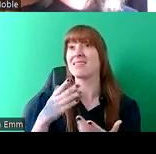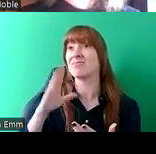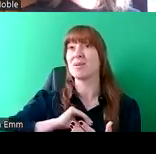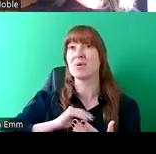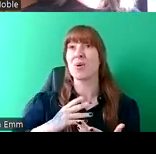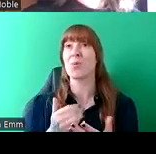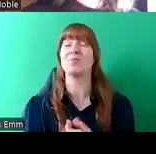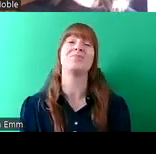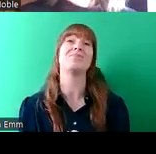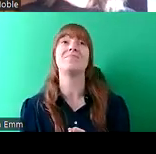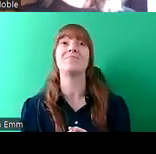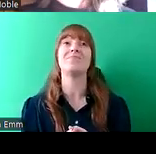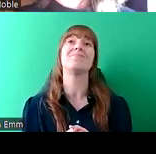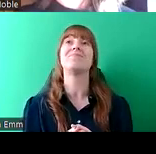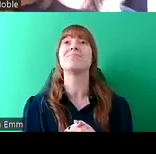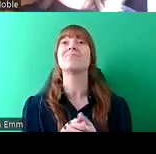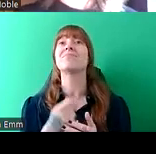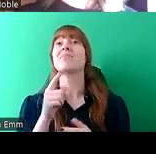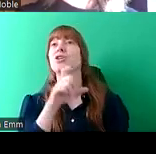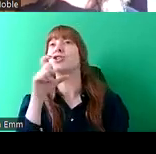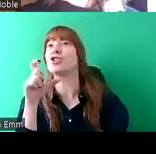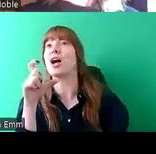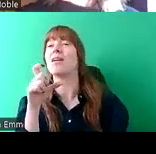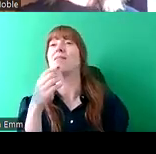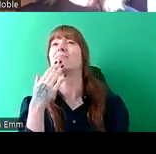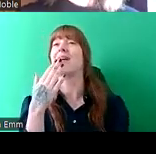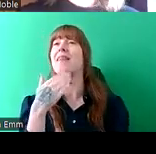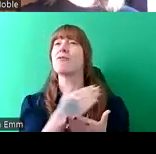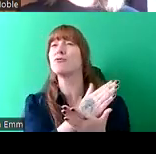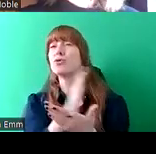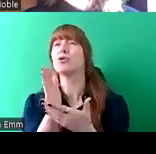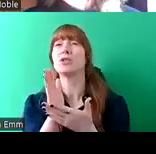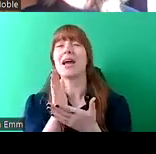Charlotte: Thank you so much for sharing that. That was so interesting and, yeah,